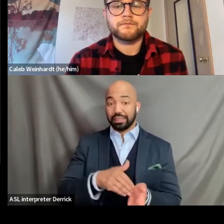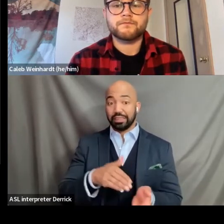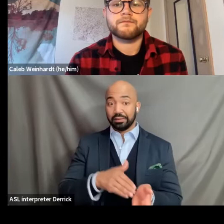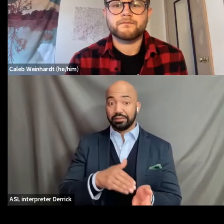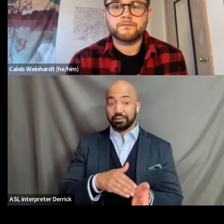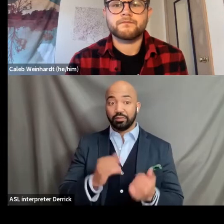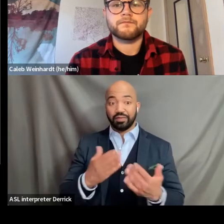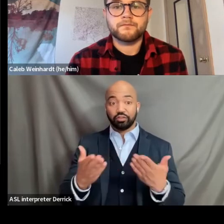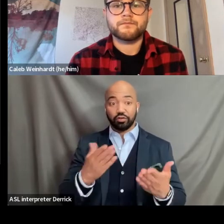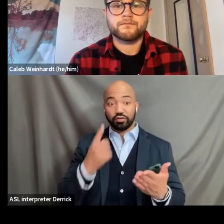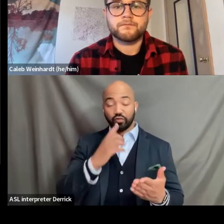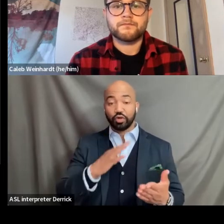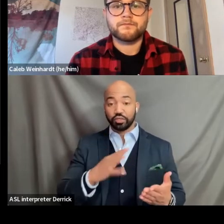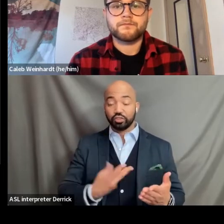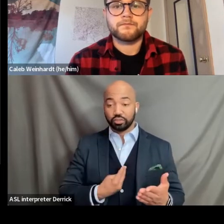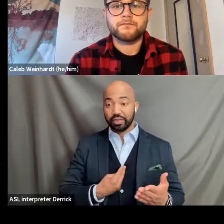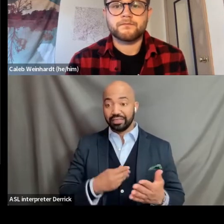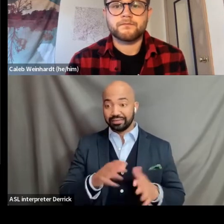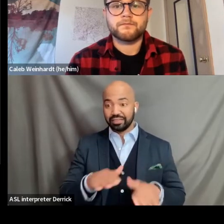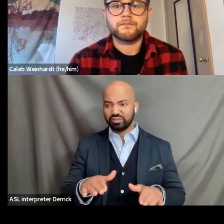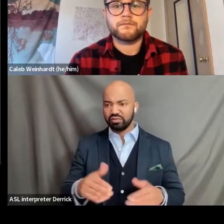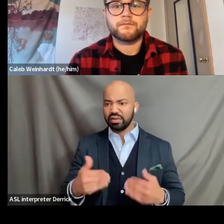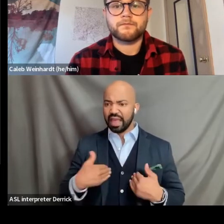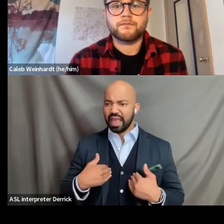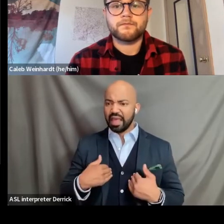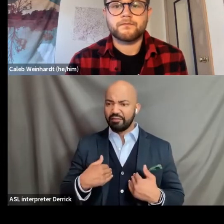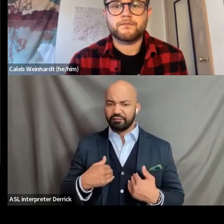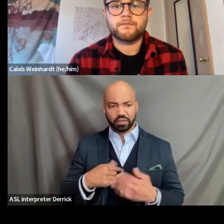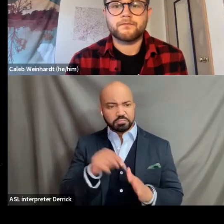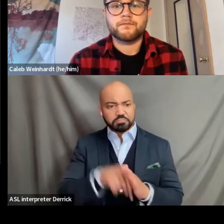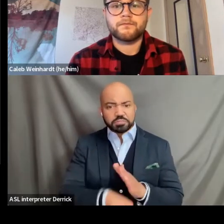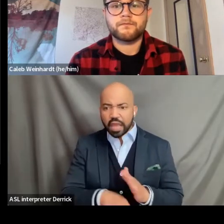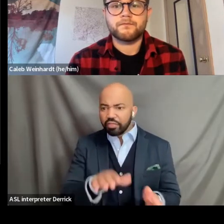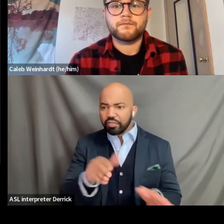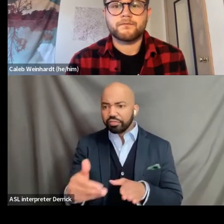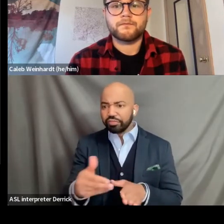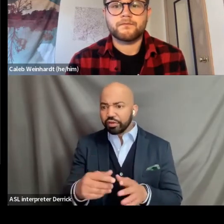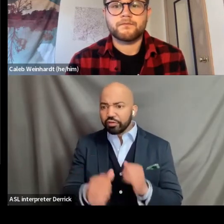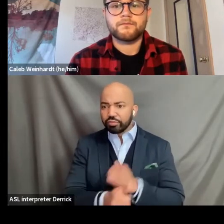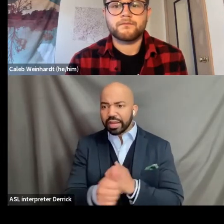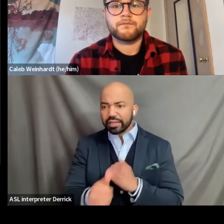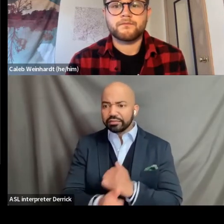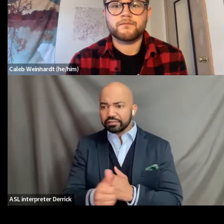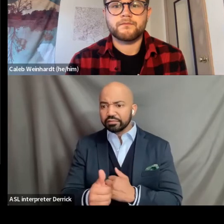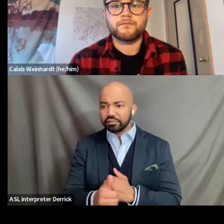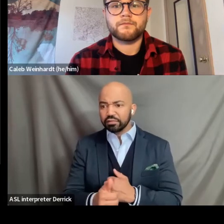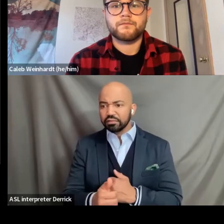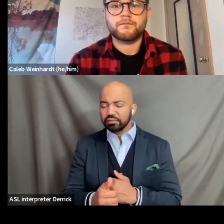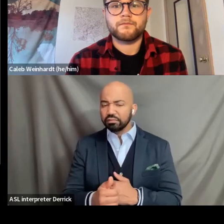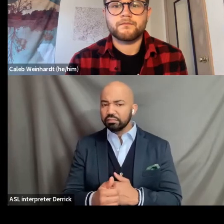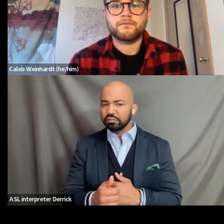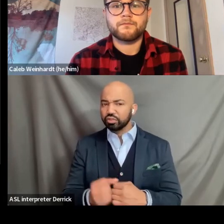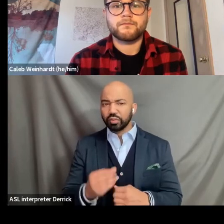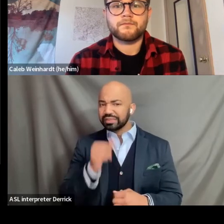Are getting threats against who they are as a provider. So again it goes beyond just trans youth